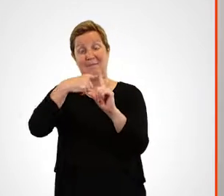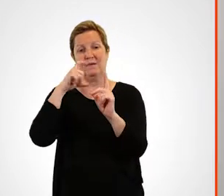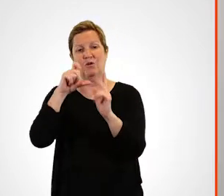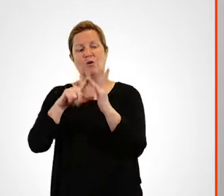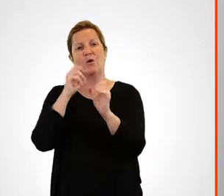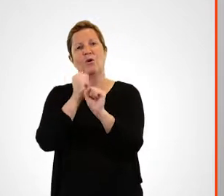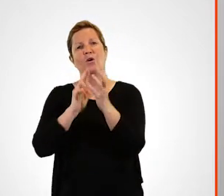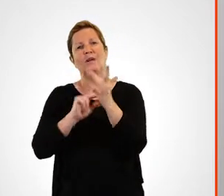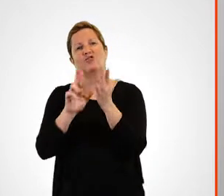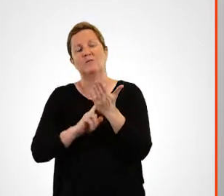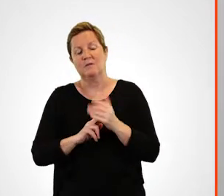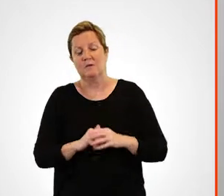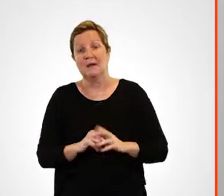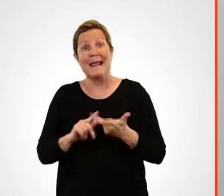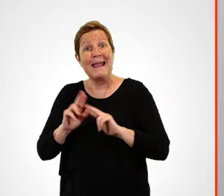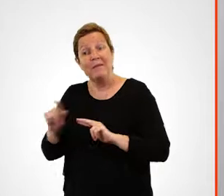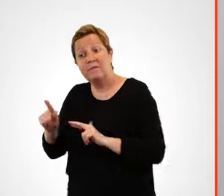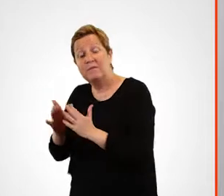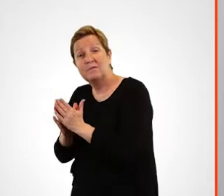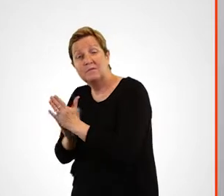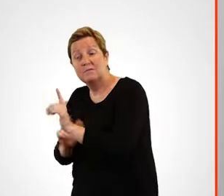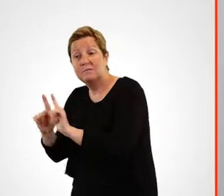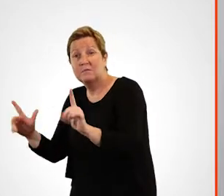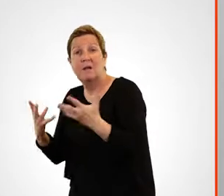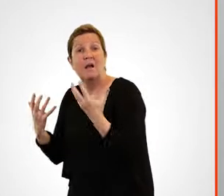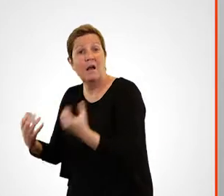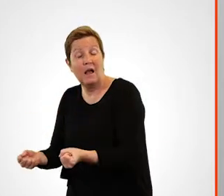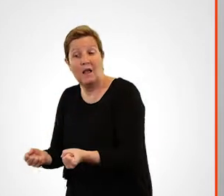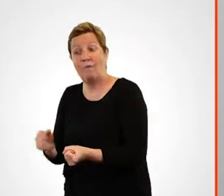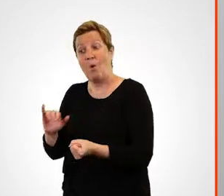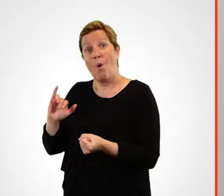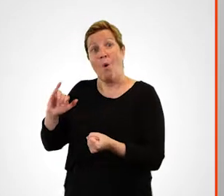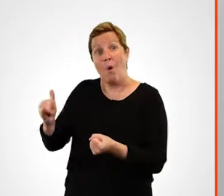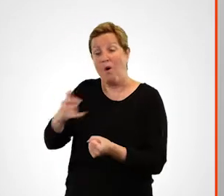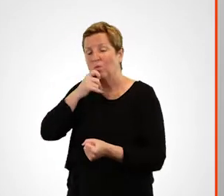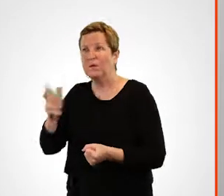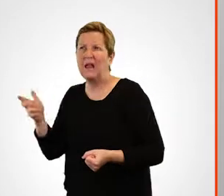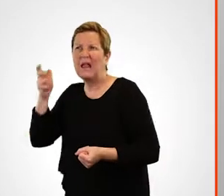and if a child has a language delay or if they're having problems processing some of what they're hearing,